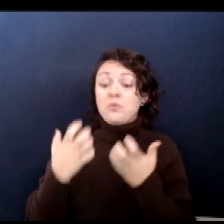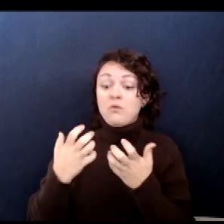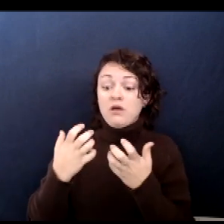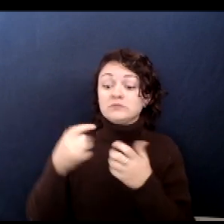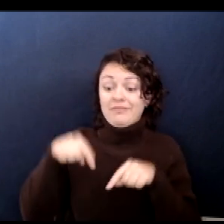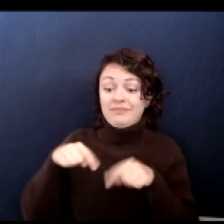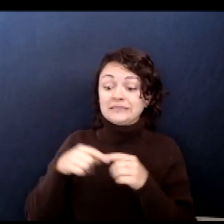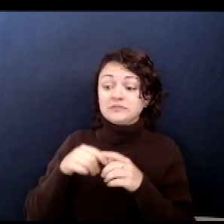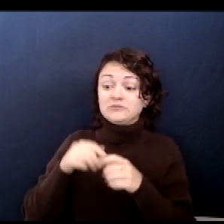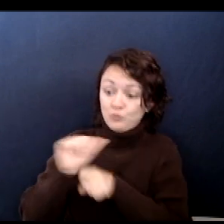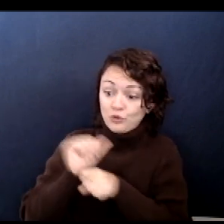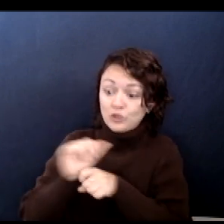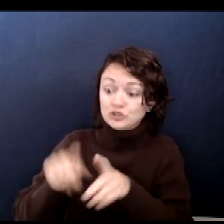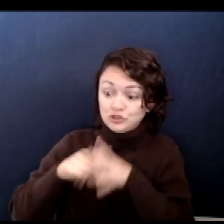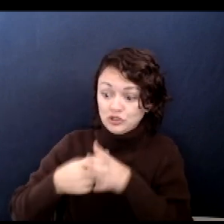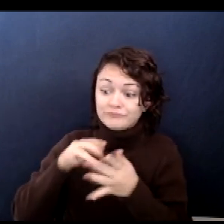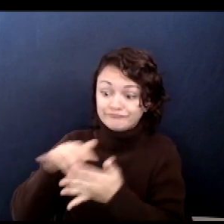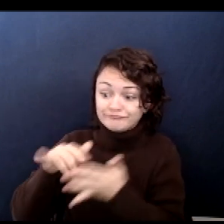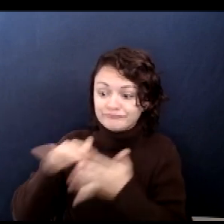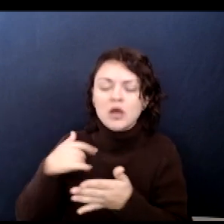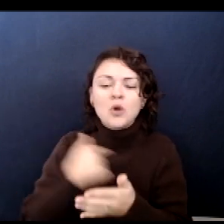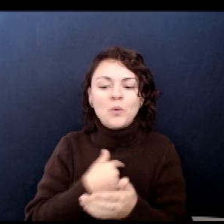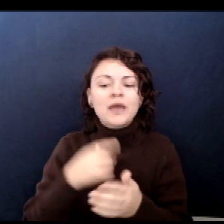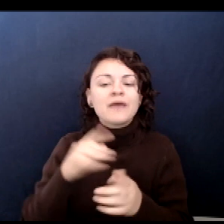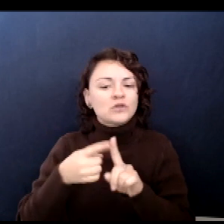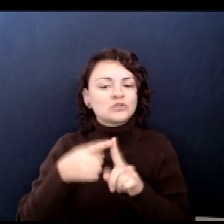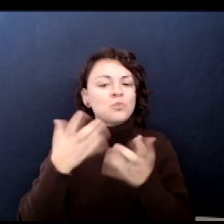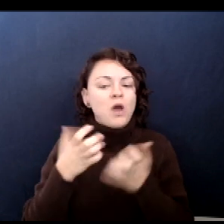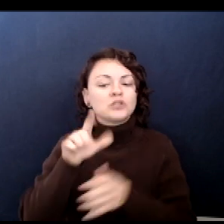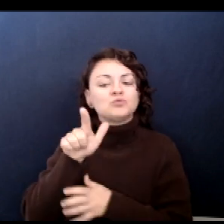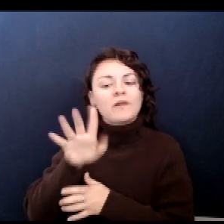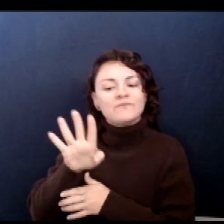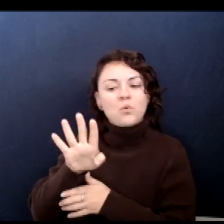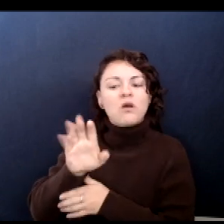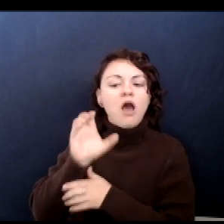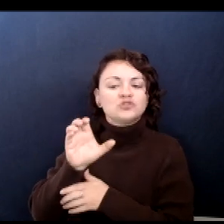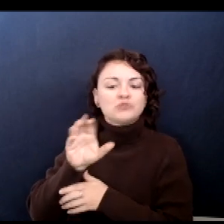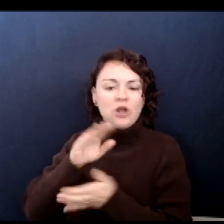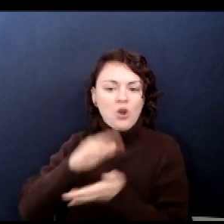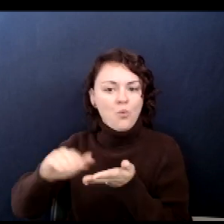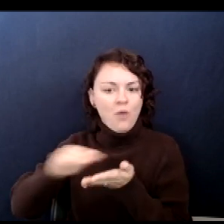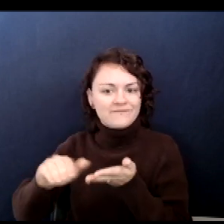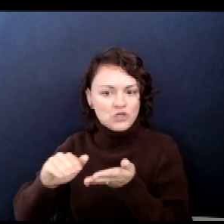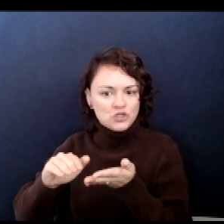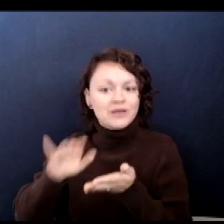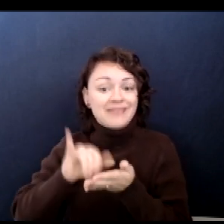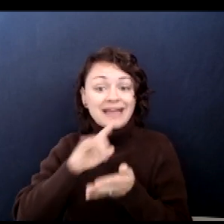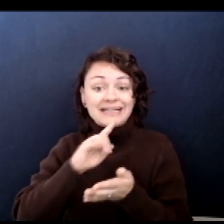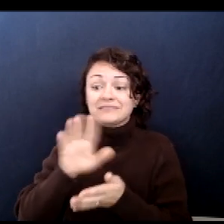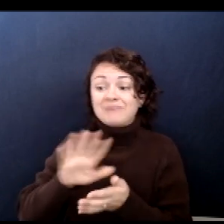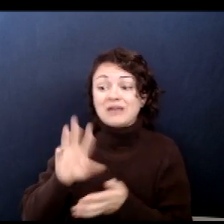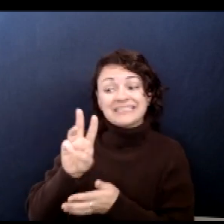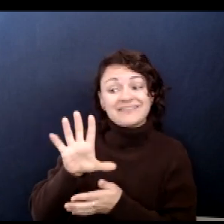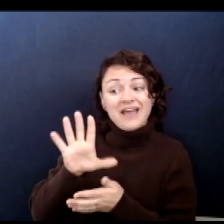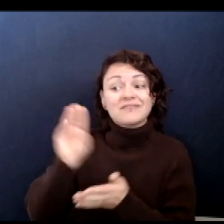fund 2,400 waivers and that is amounted to $65,000,000 And to raise